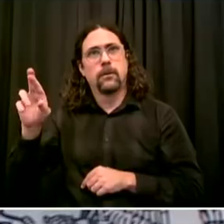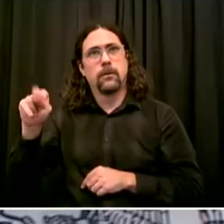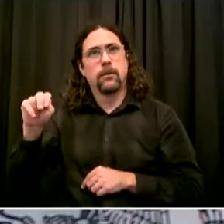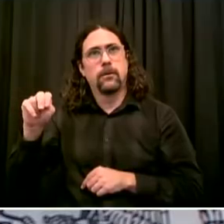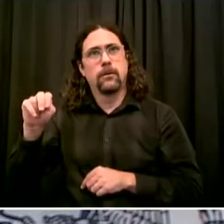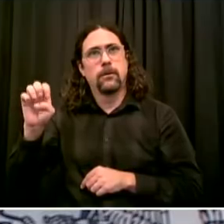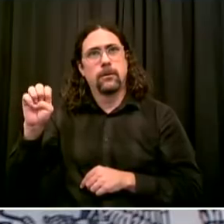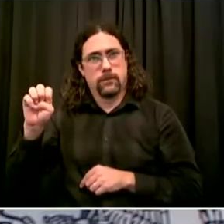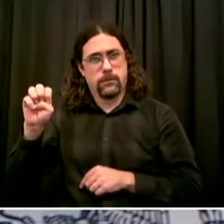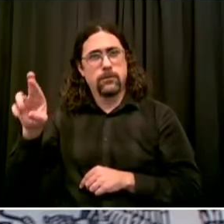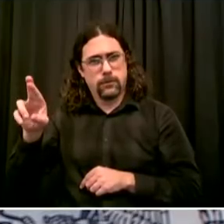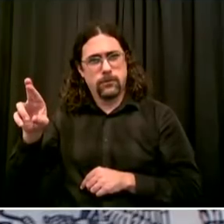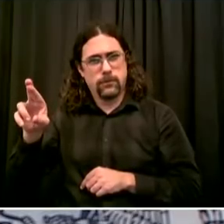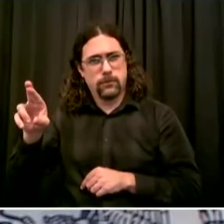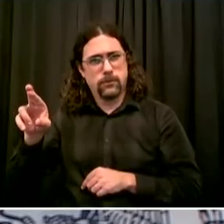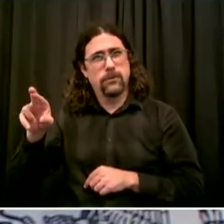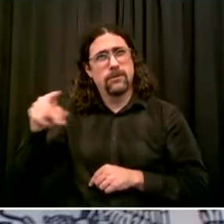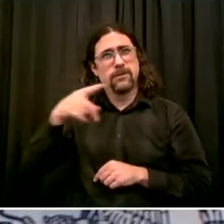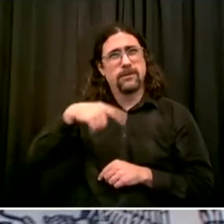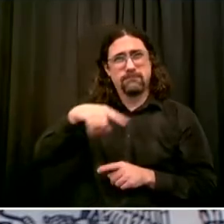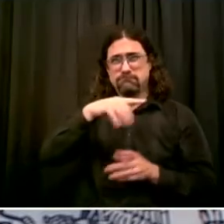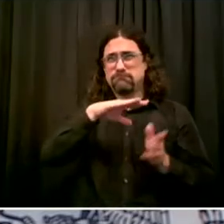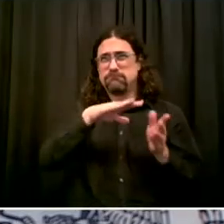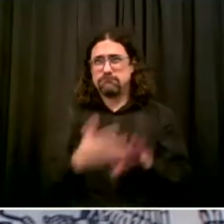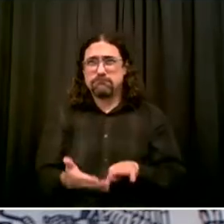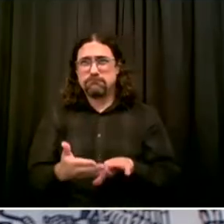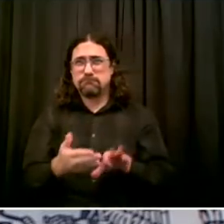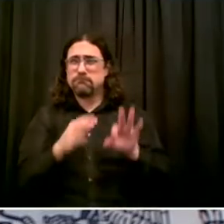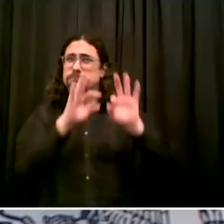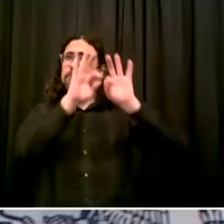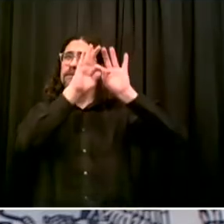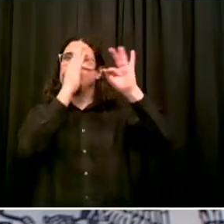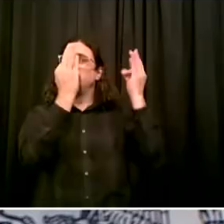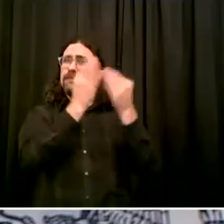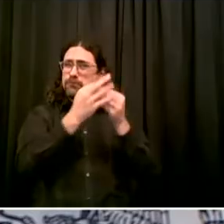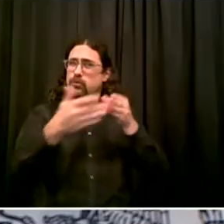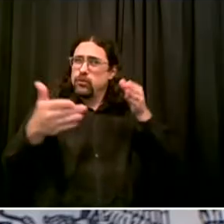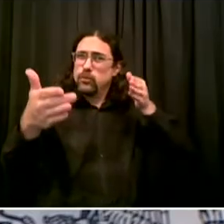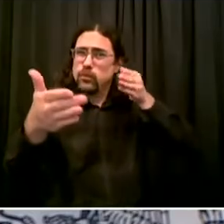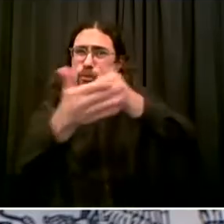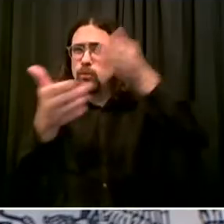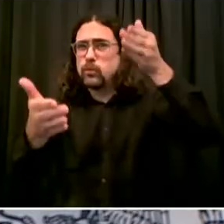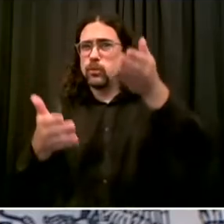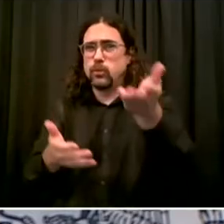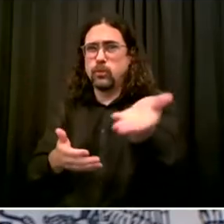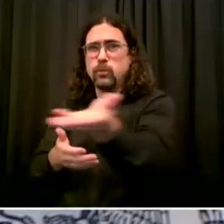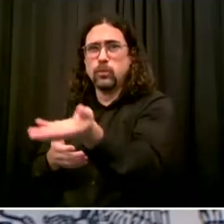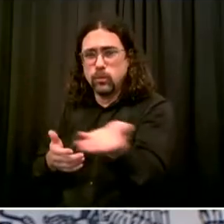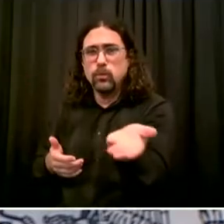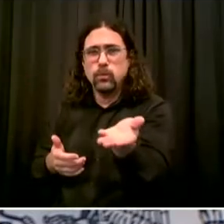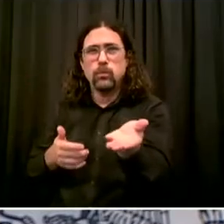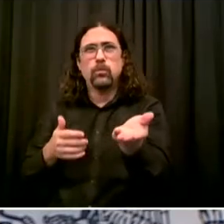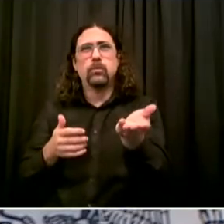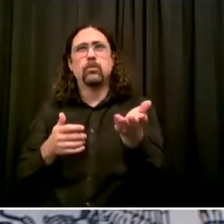AAIGNT SYOU AND THE CITY. THE GOAL IS THAT IT REQUIRES YOU